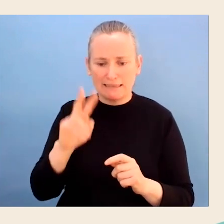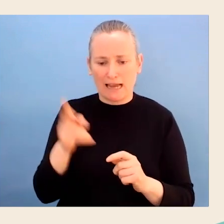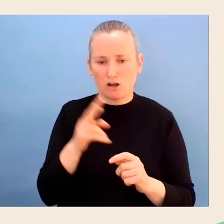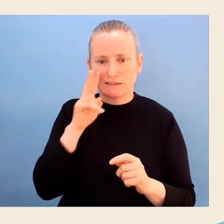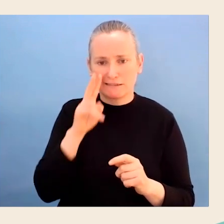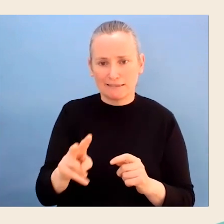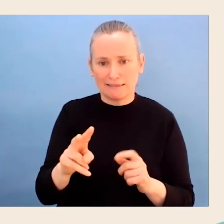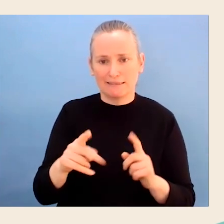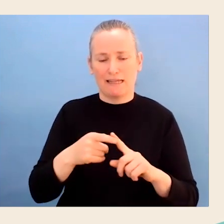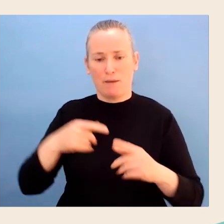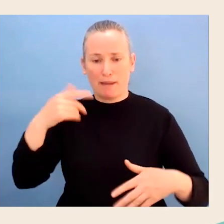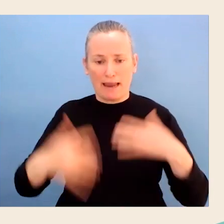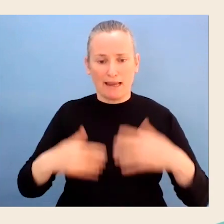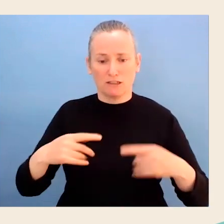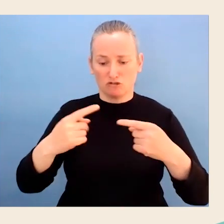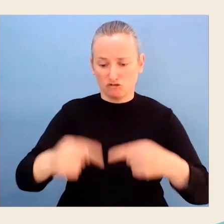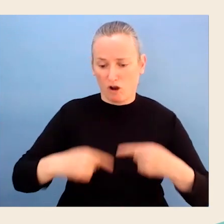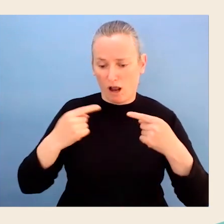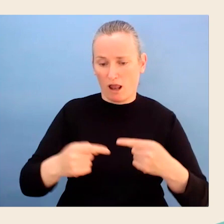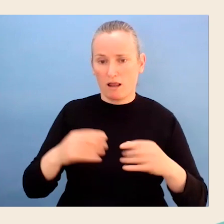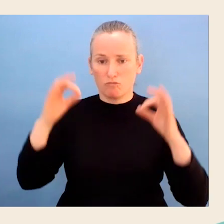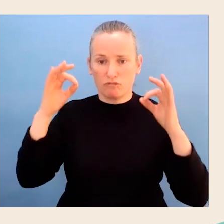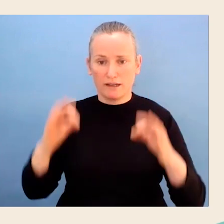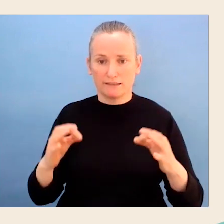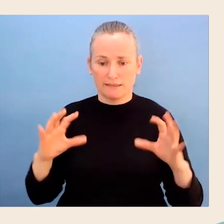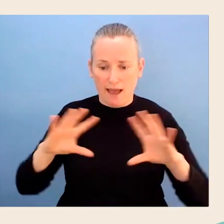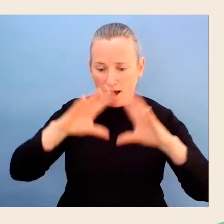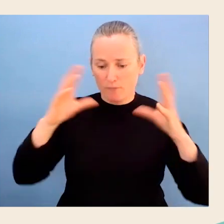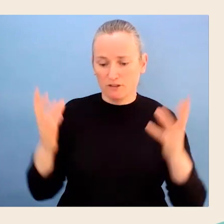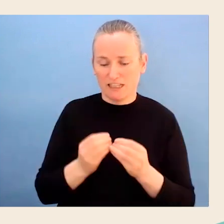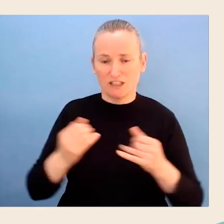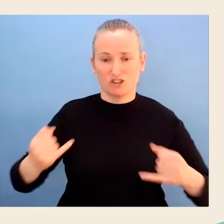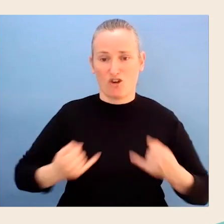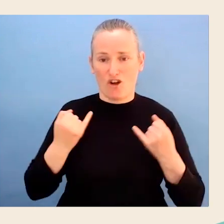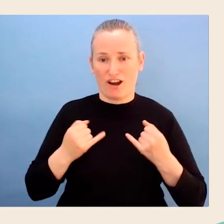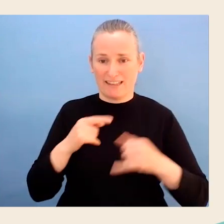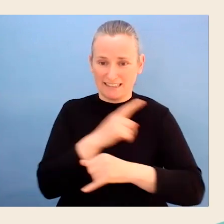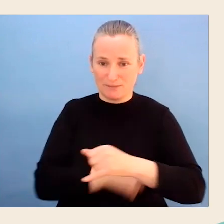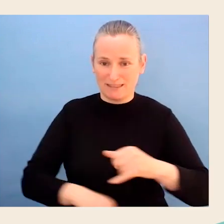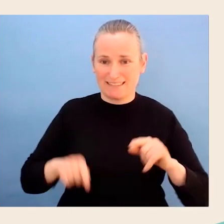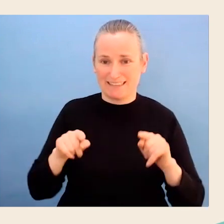abundance, and joy. Disability is sociopolitical, cultural, and biological.